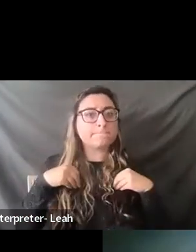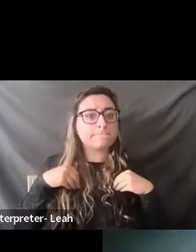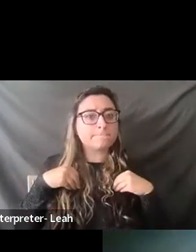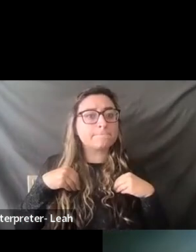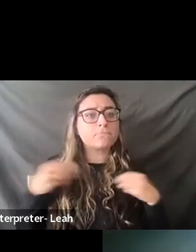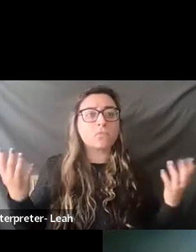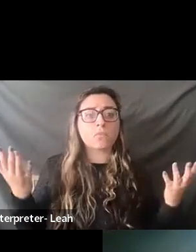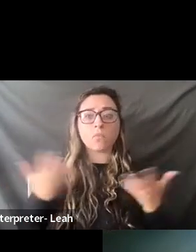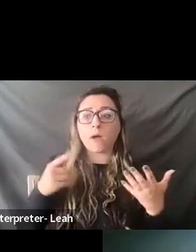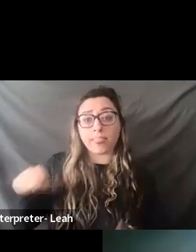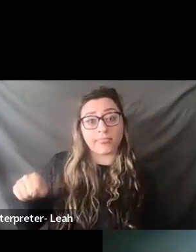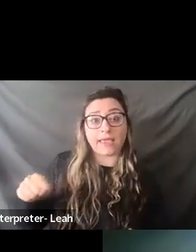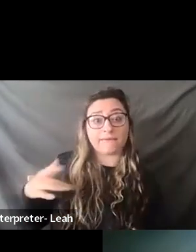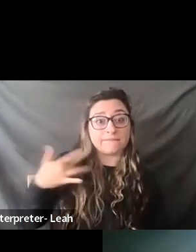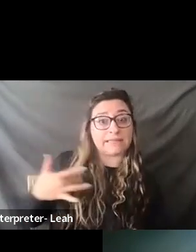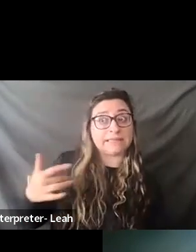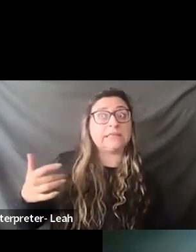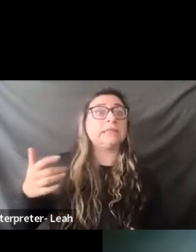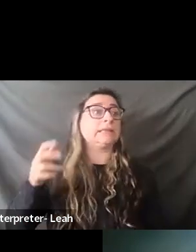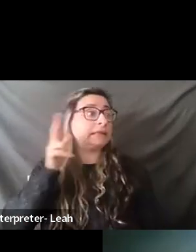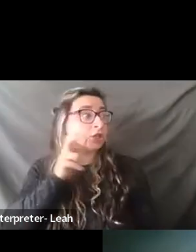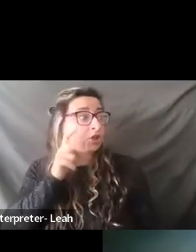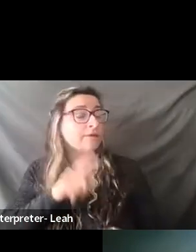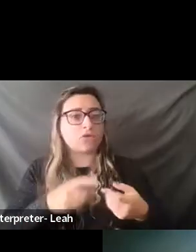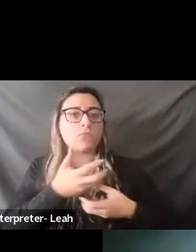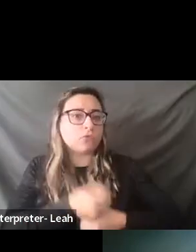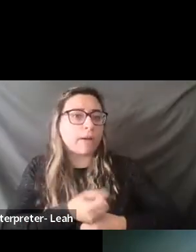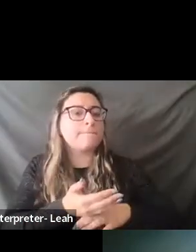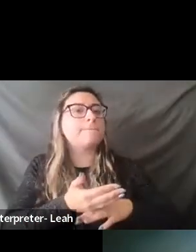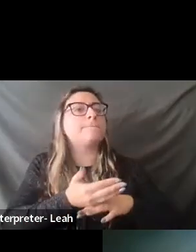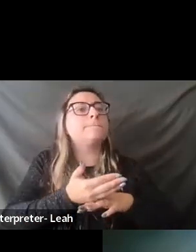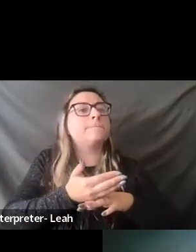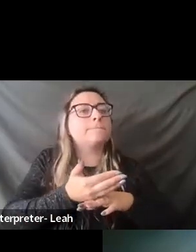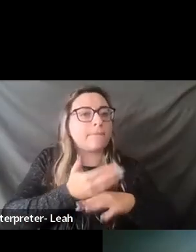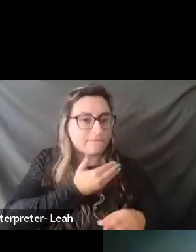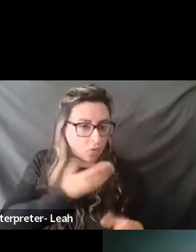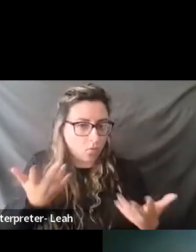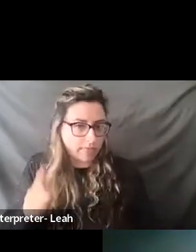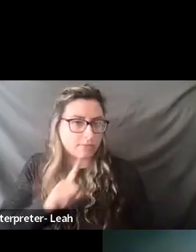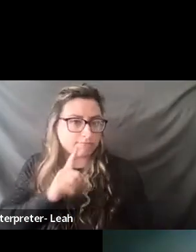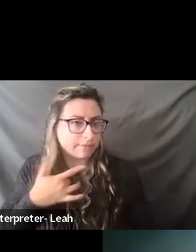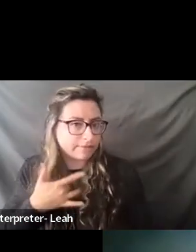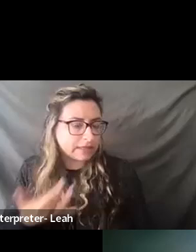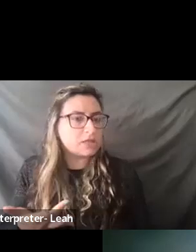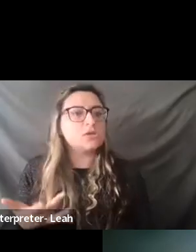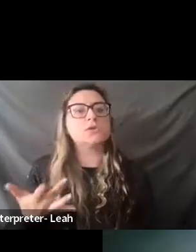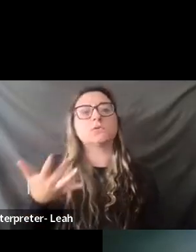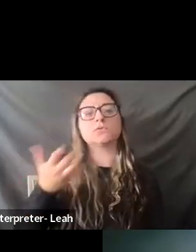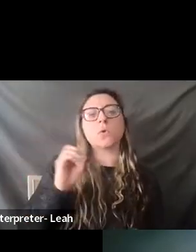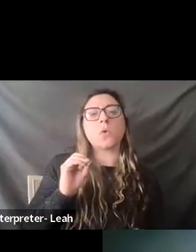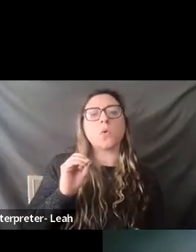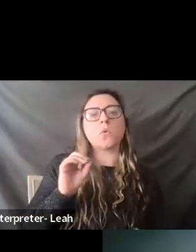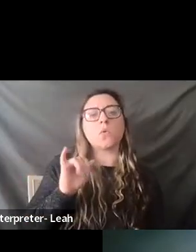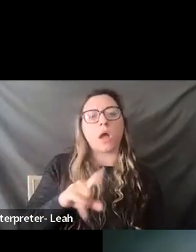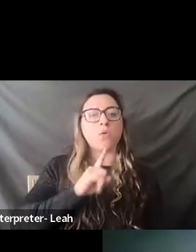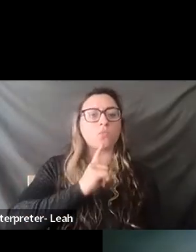Because without that, the individuals and the community, they are not hearing anyways.